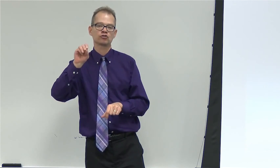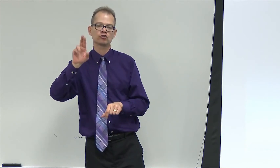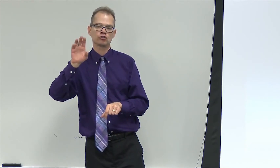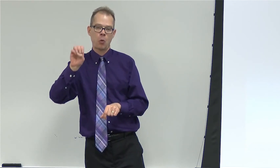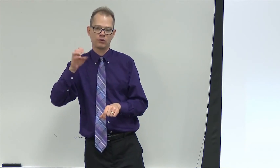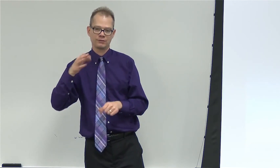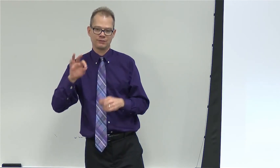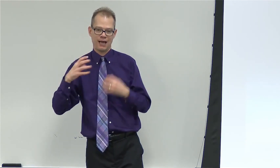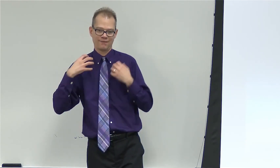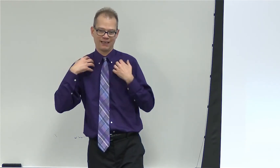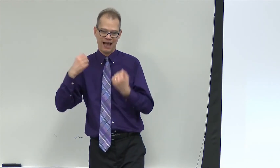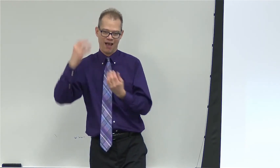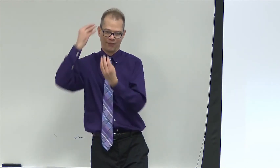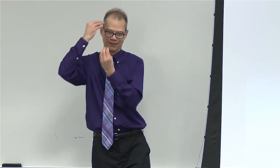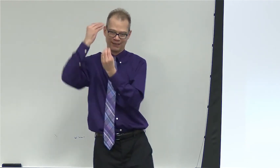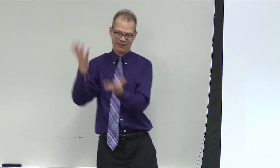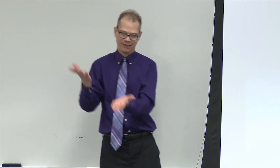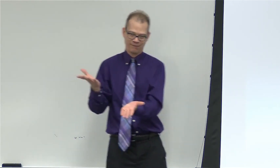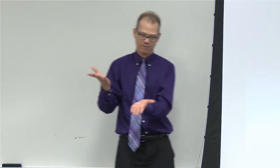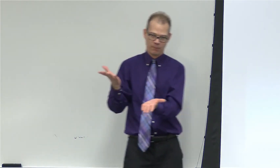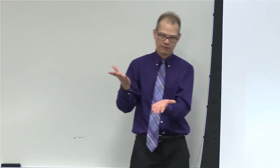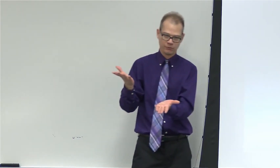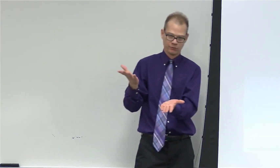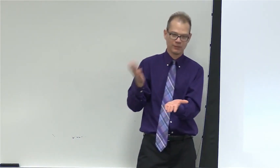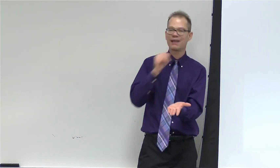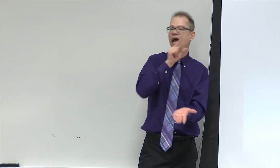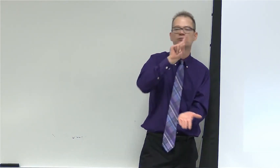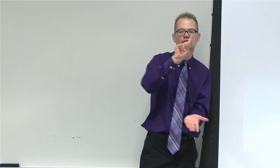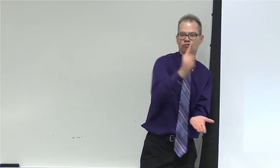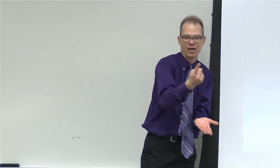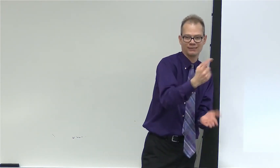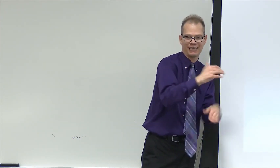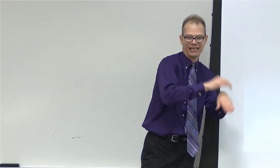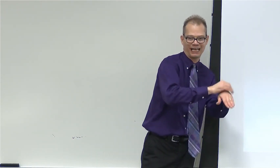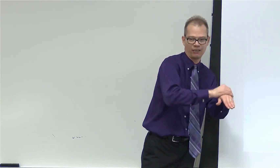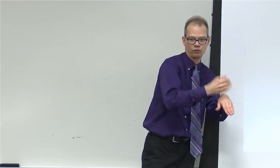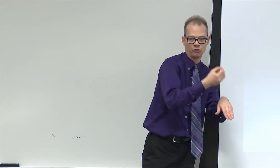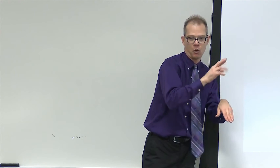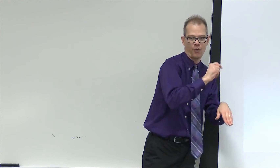as a source of health information to gain from